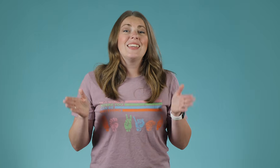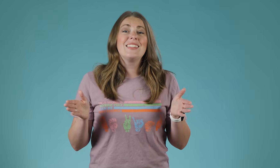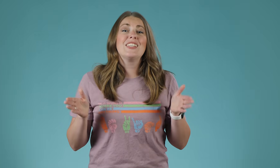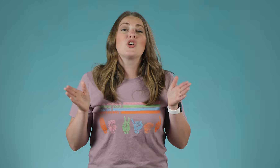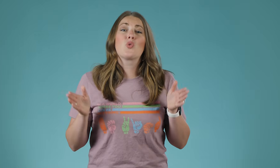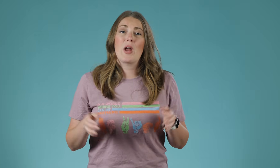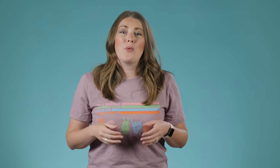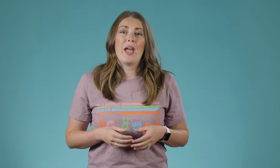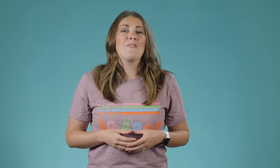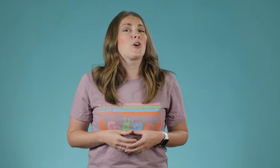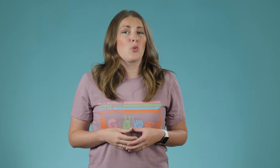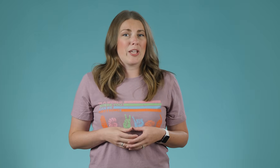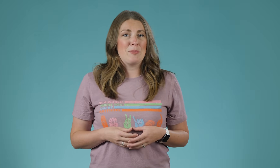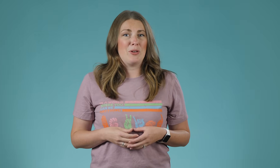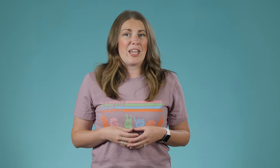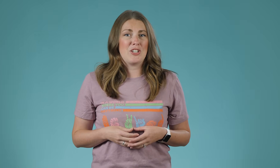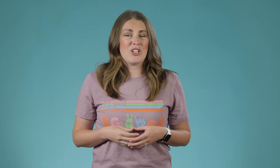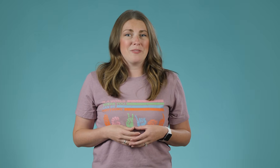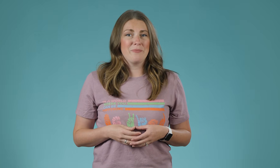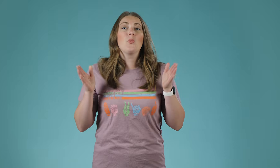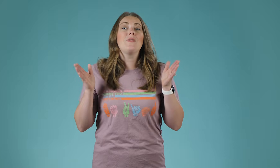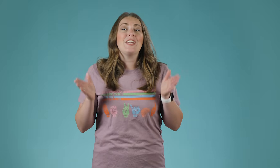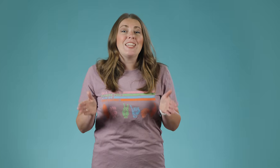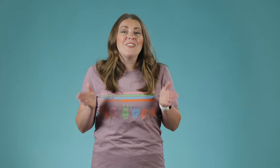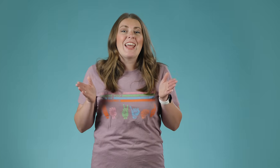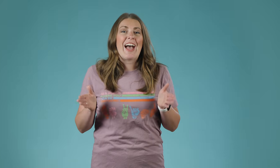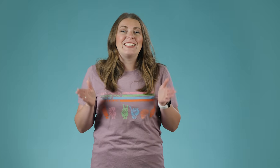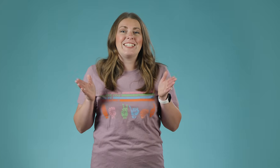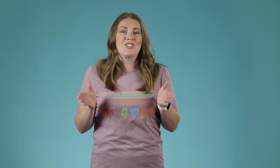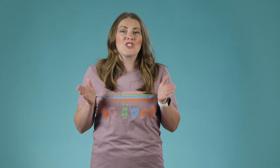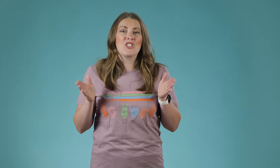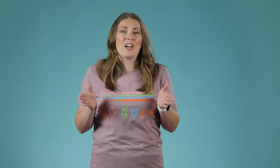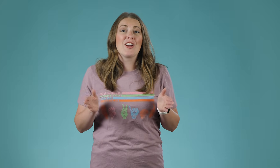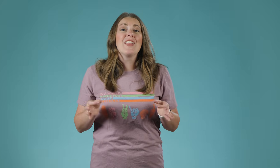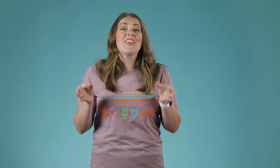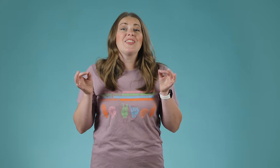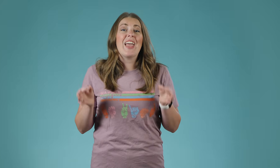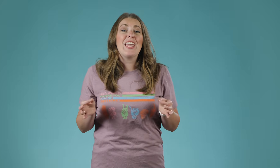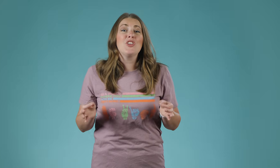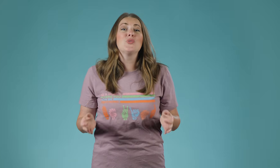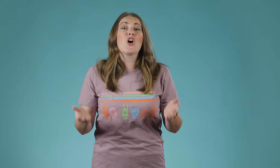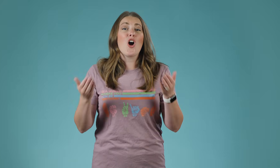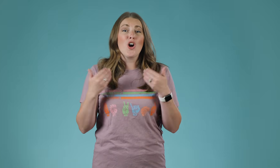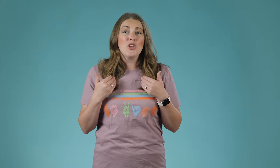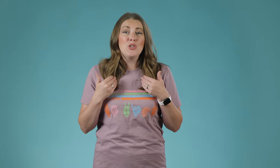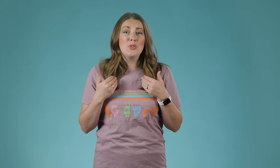This is a great way for quick communication. We've even had teachers share that they use our YouTube